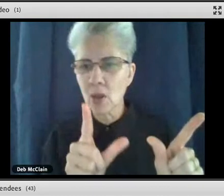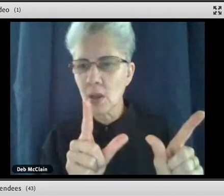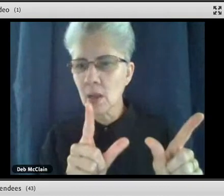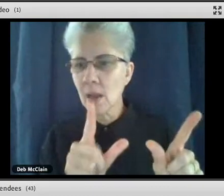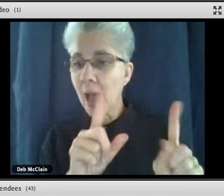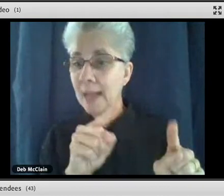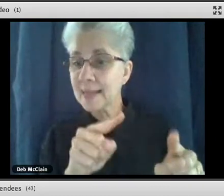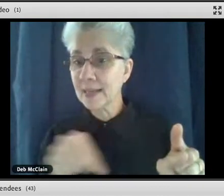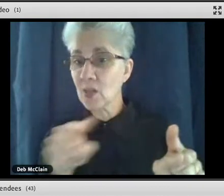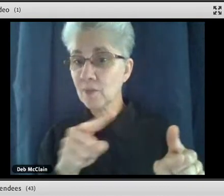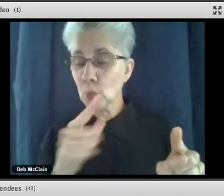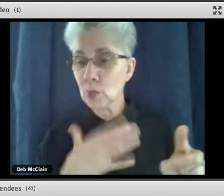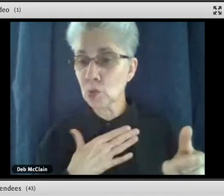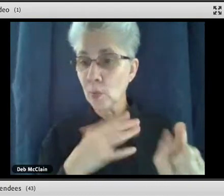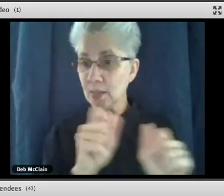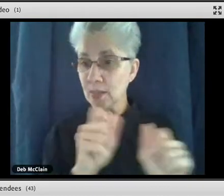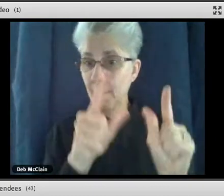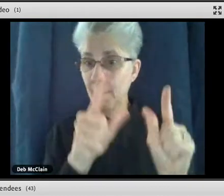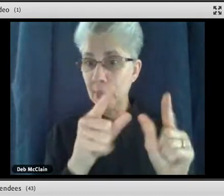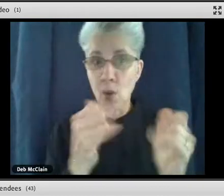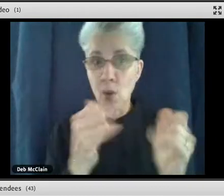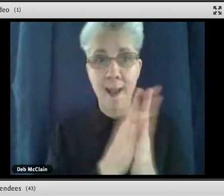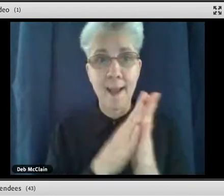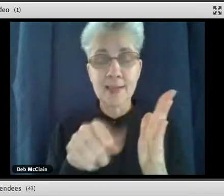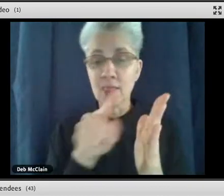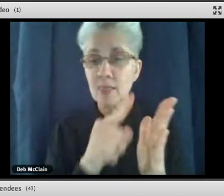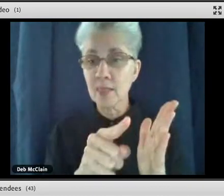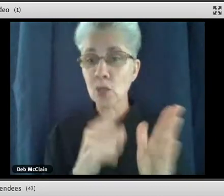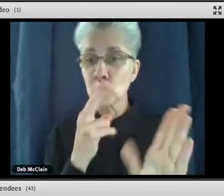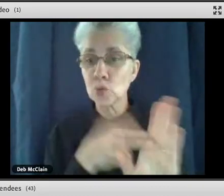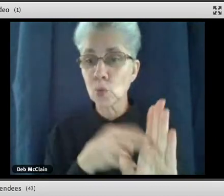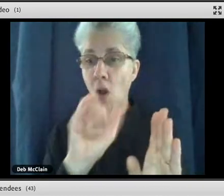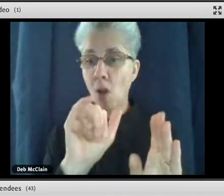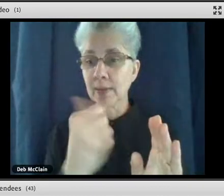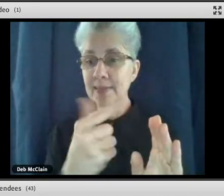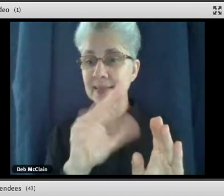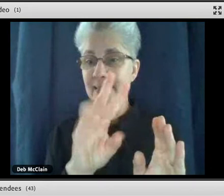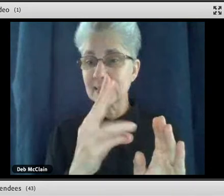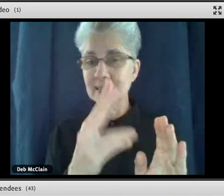Post: Thank you, Karen, for an informative webinar. Attendees, if you enjoyed this webinar,